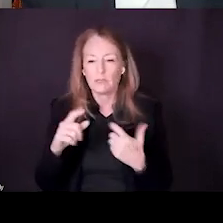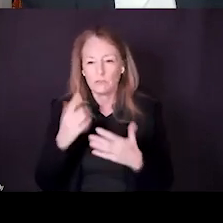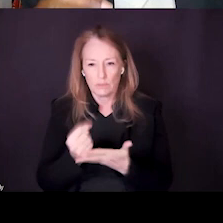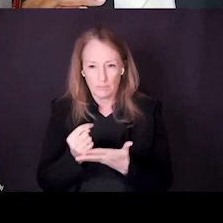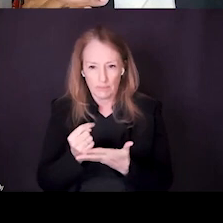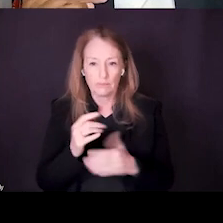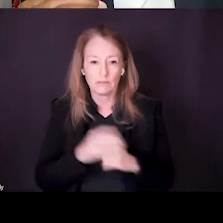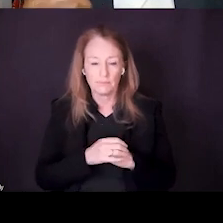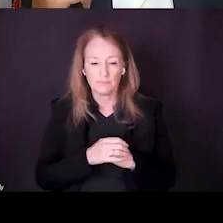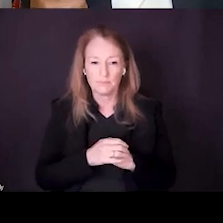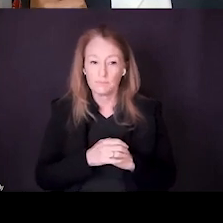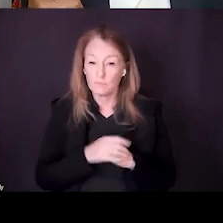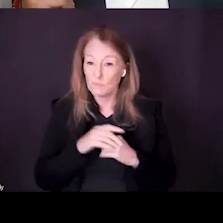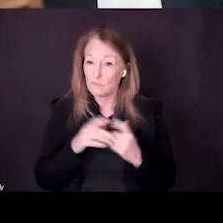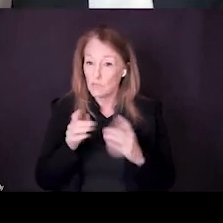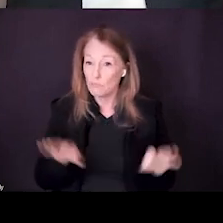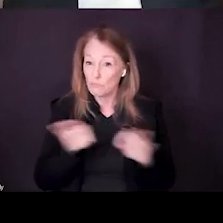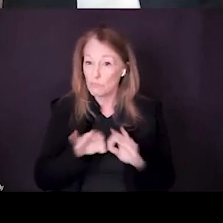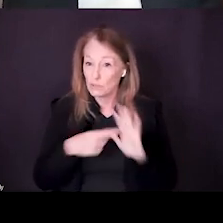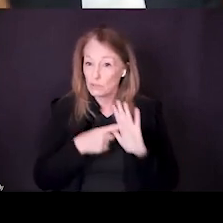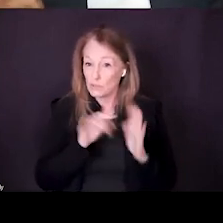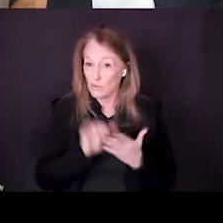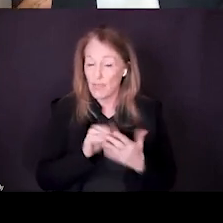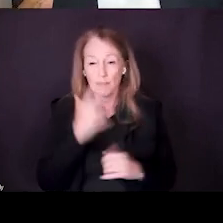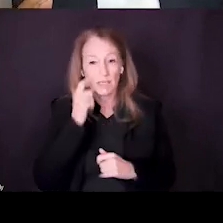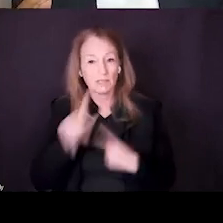THIS OUT BECAUSE WHEN PEOPLE HEAR PUBLIC HEALTH OR POPULATION